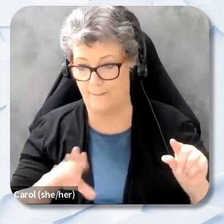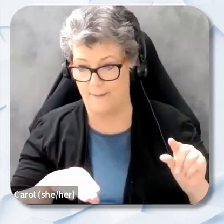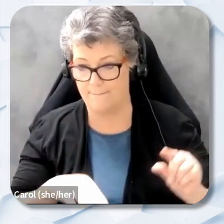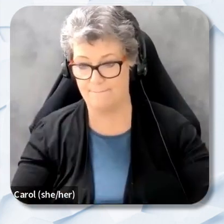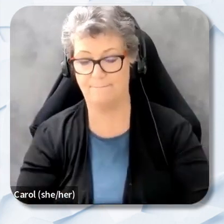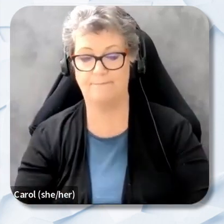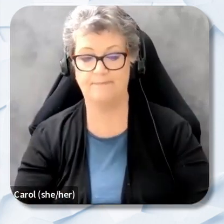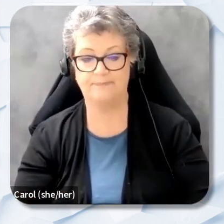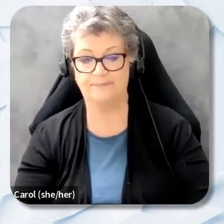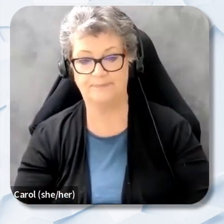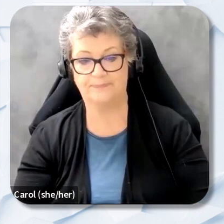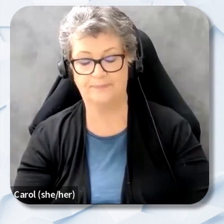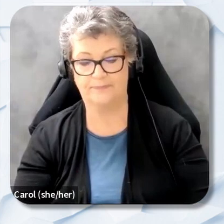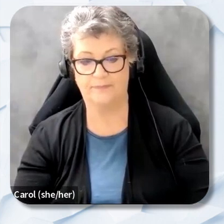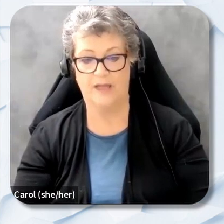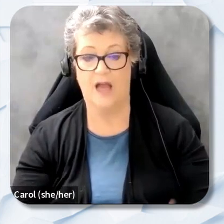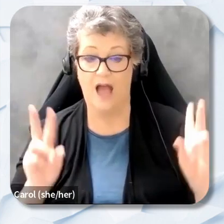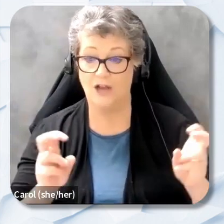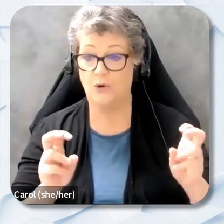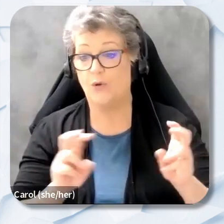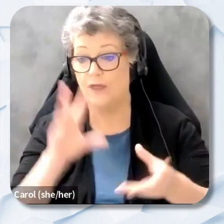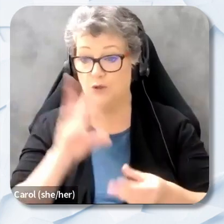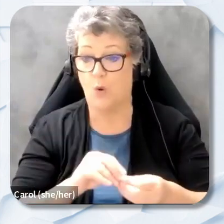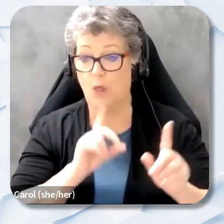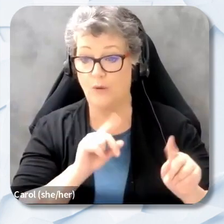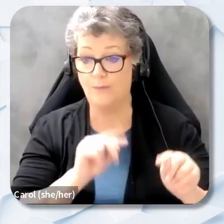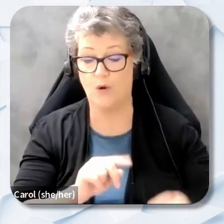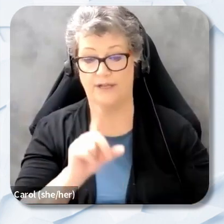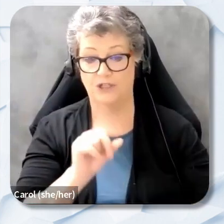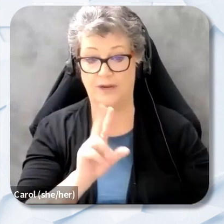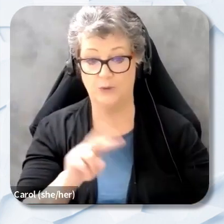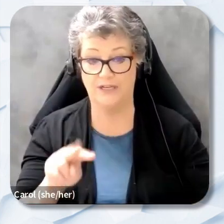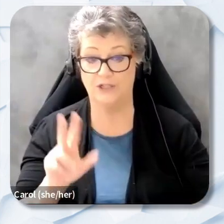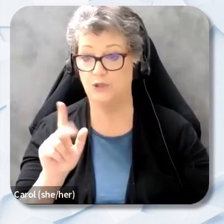chart under the Total Reported 2022-23 Expenditures.